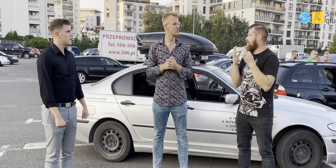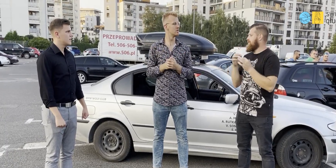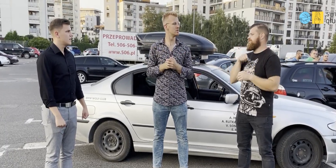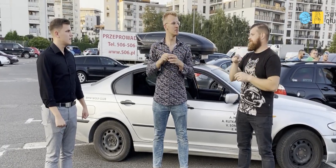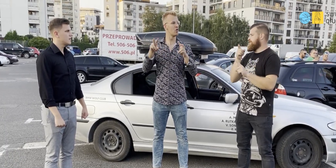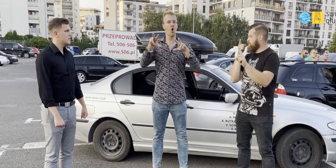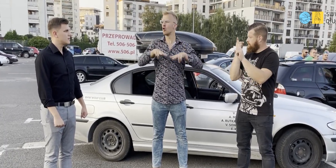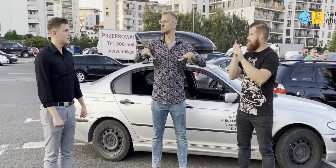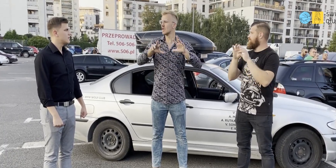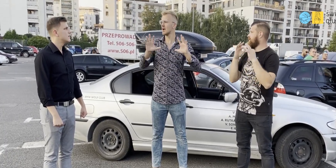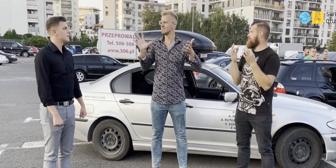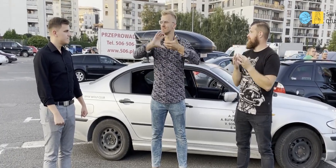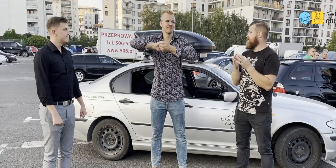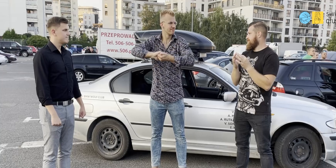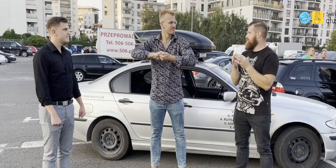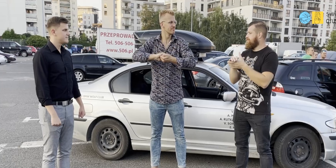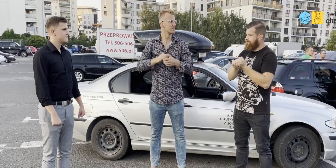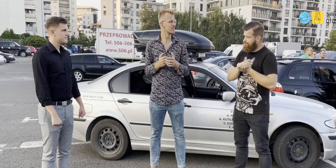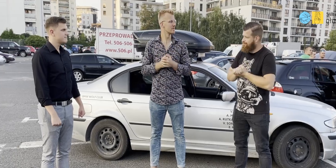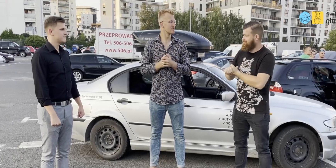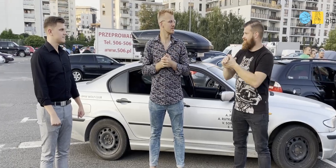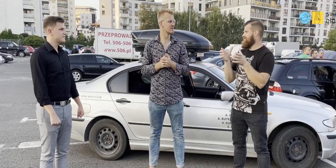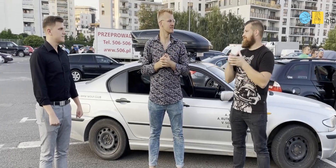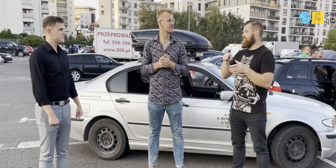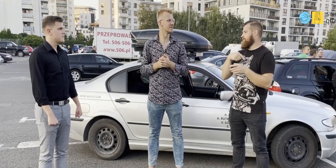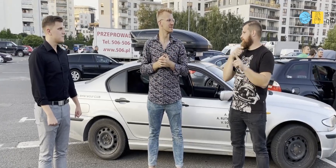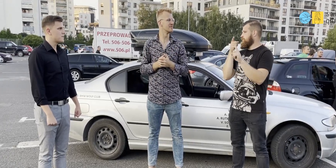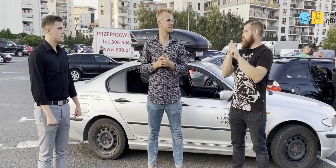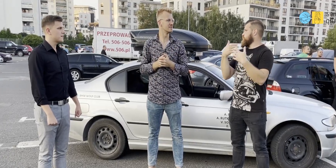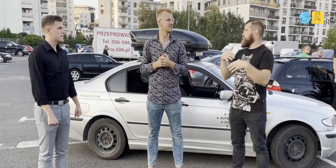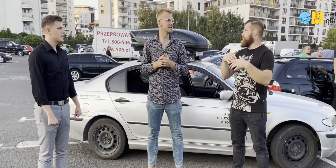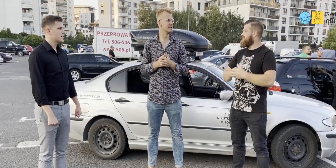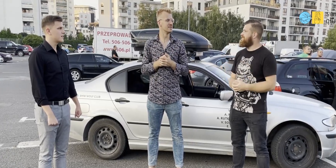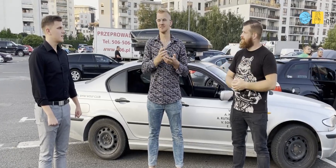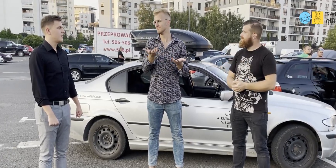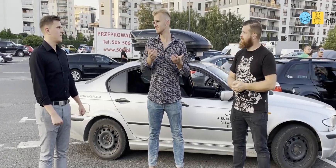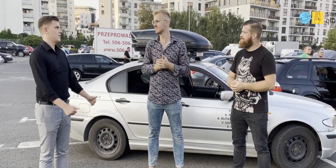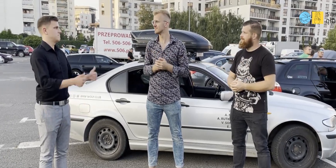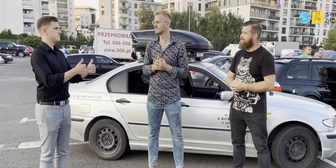we want to create a family atmosphere and tighten ties...